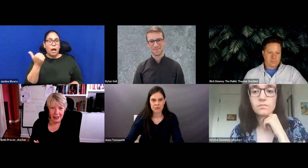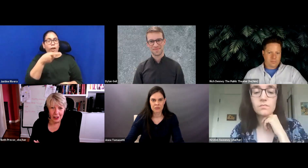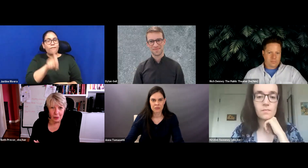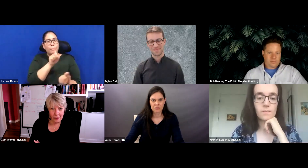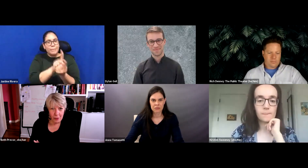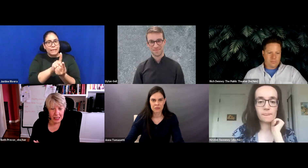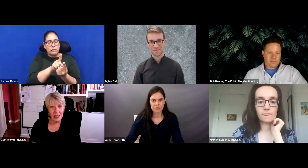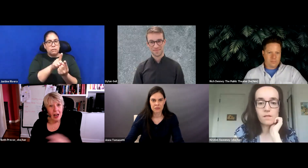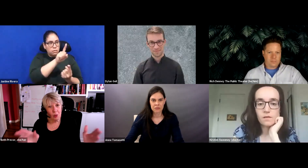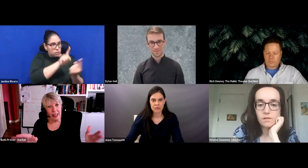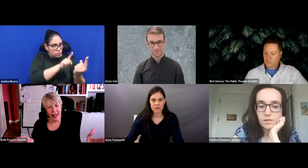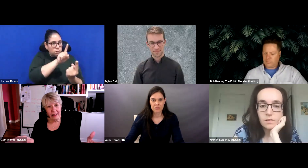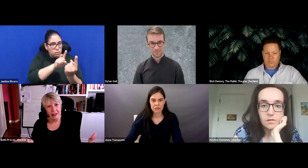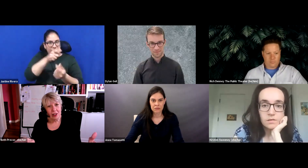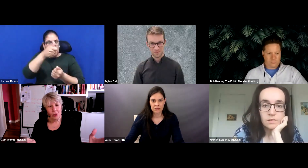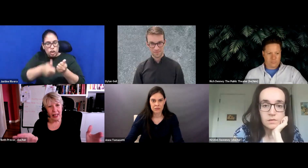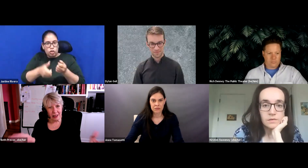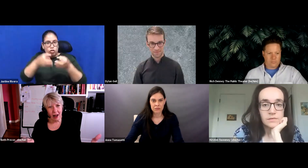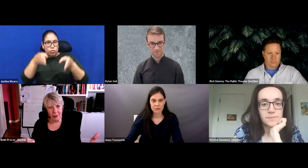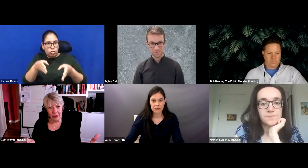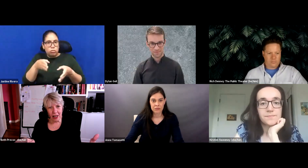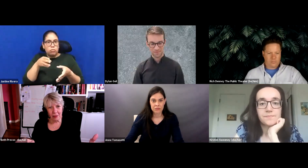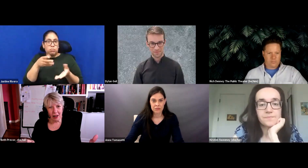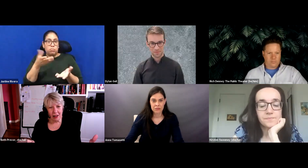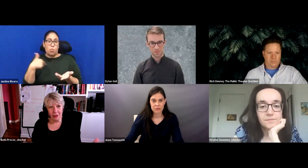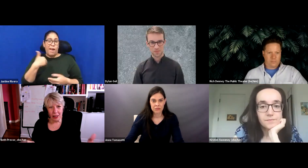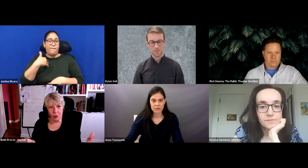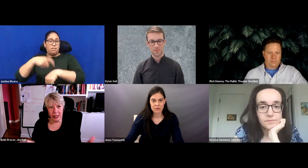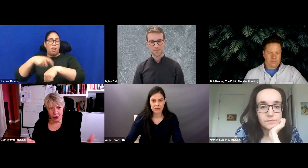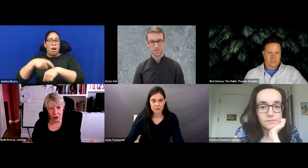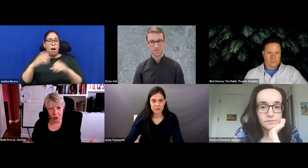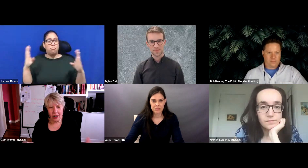individual performances. We had a timeframe of like, we knew